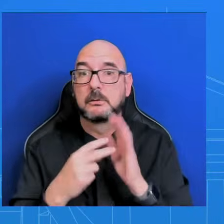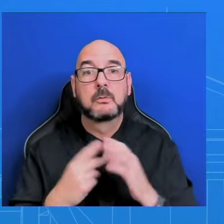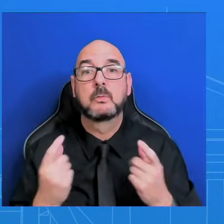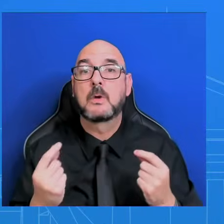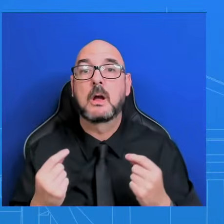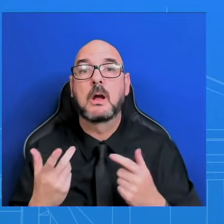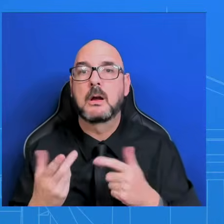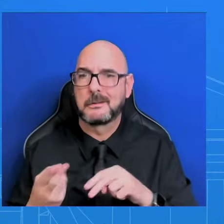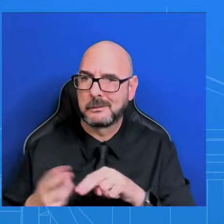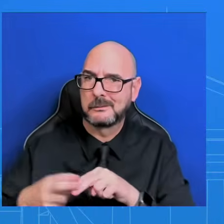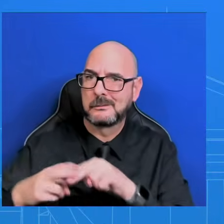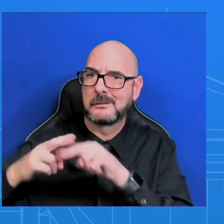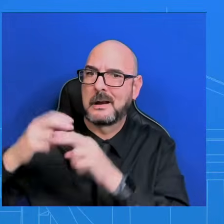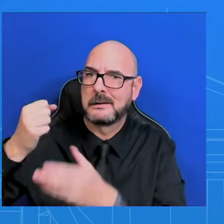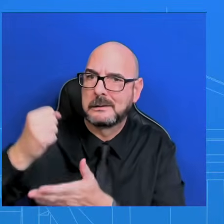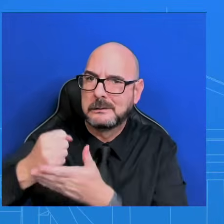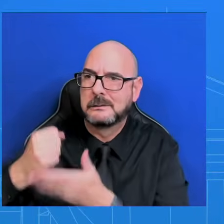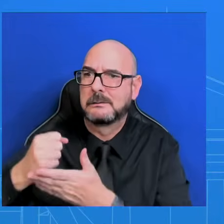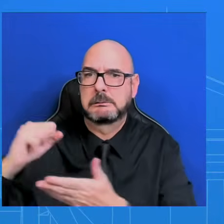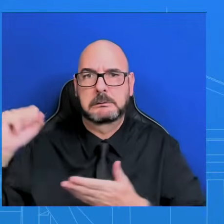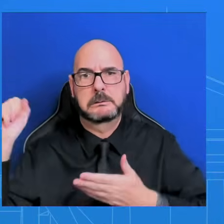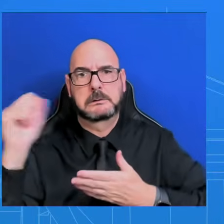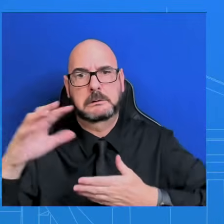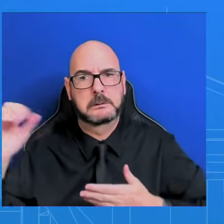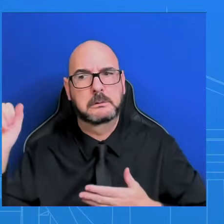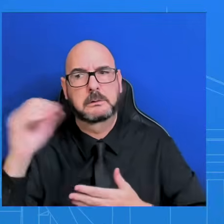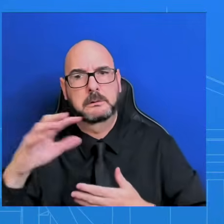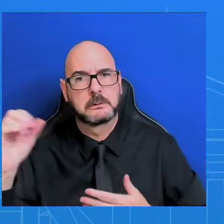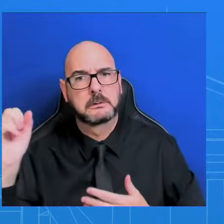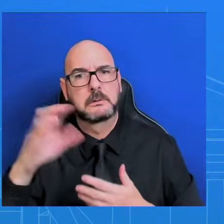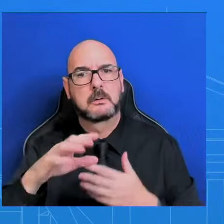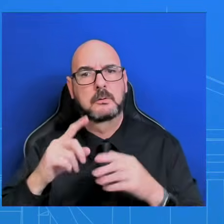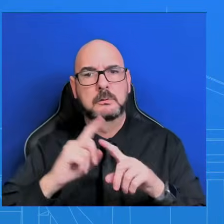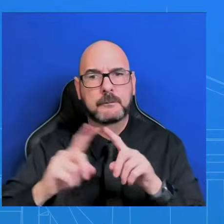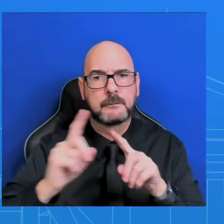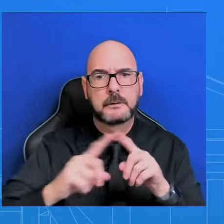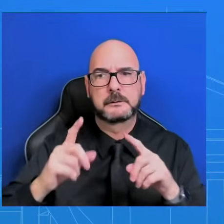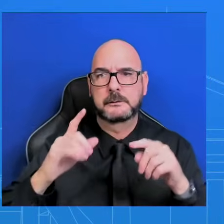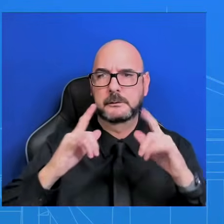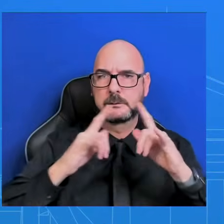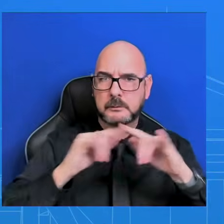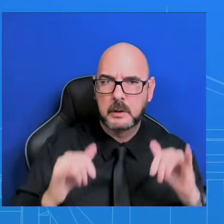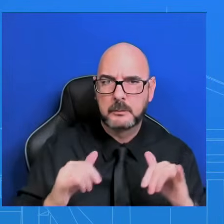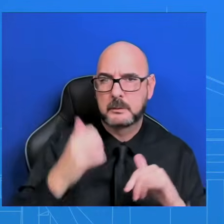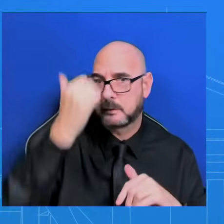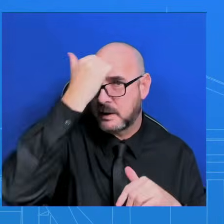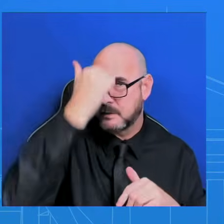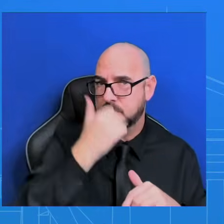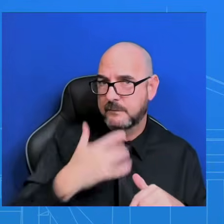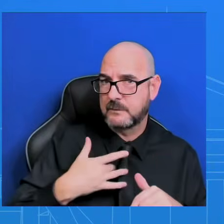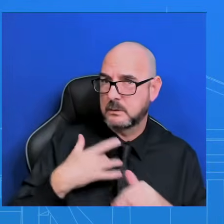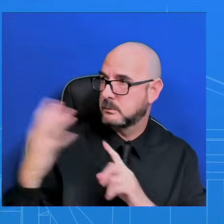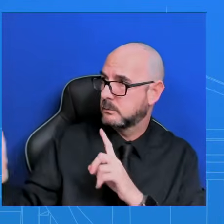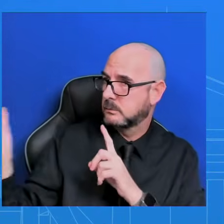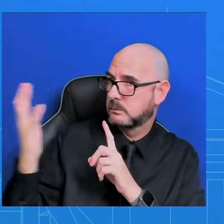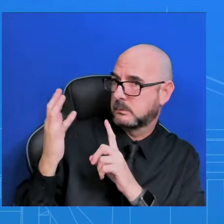while keeping the military pressure on Hamas and its leaders significant. The President welcomed the decision